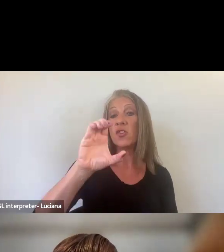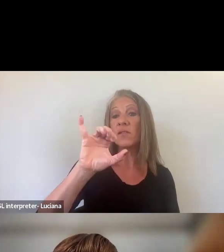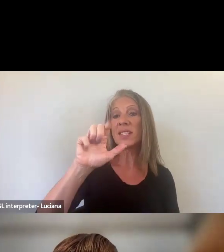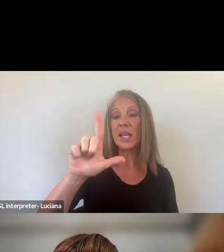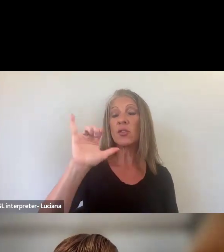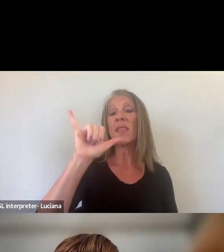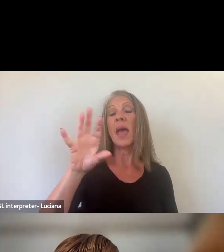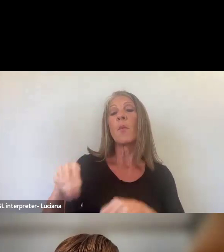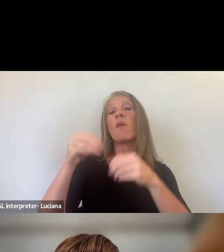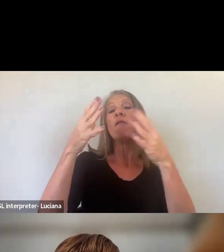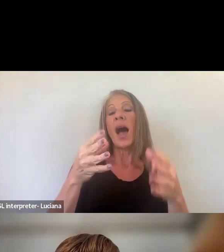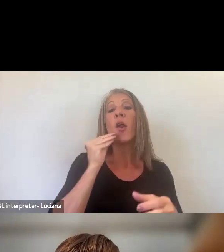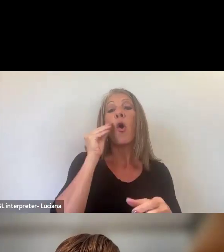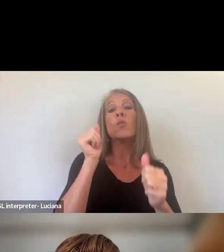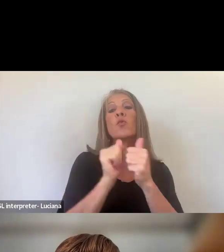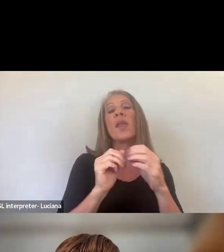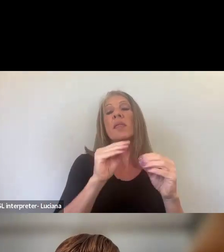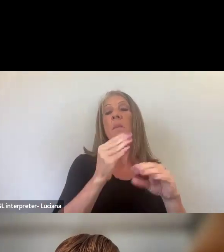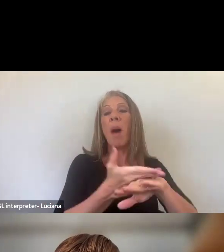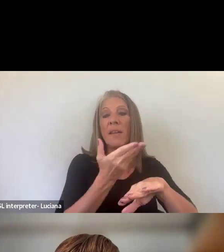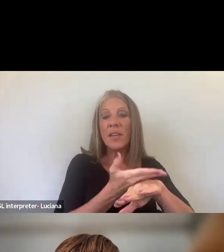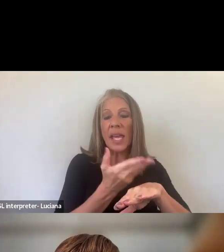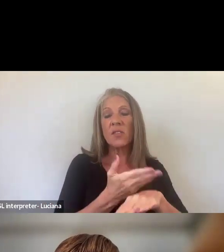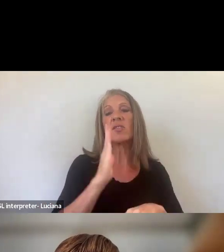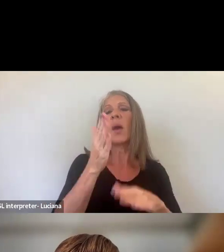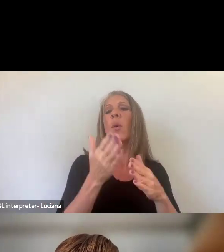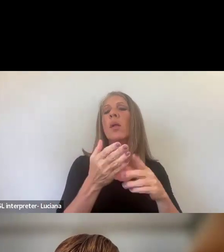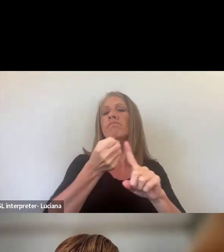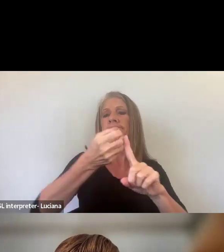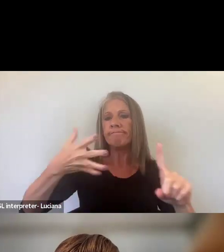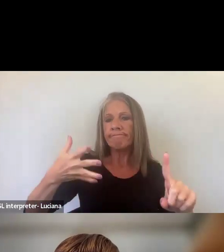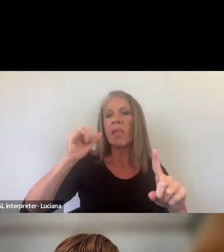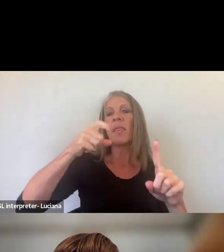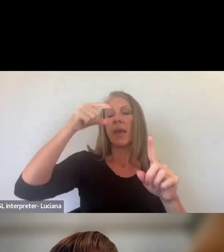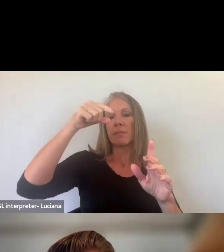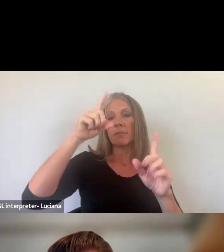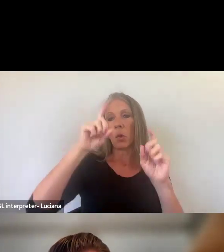with all modifications. I am going to broaden the question a little bit and ask Mary-Kate,